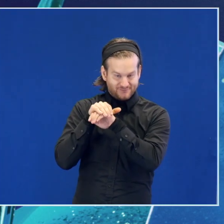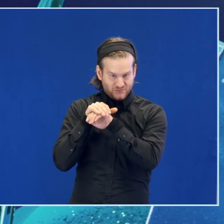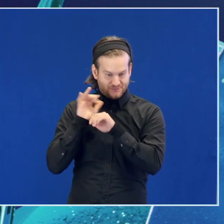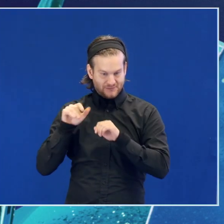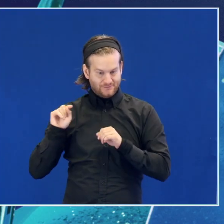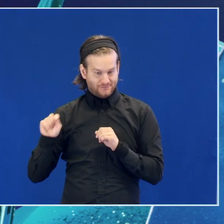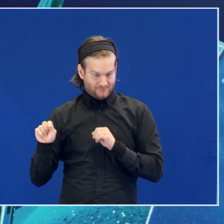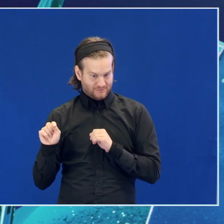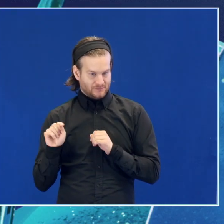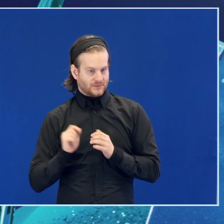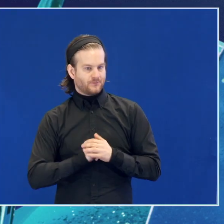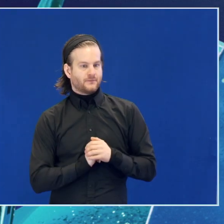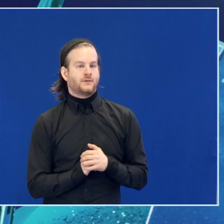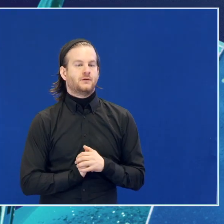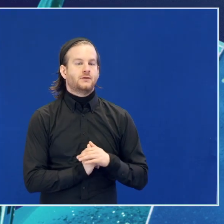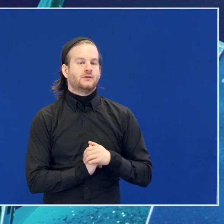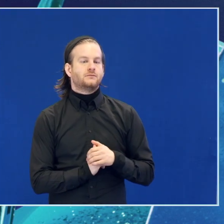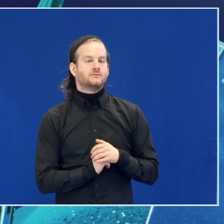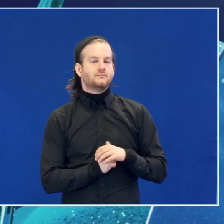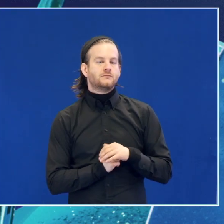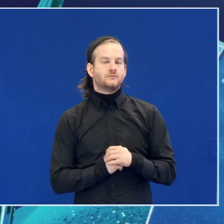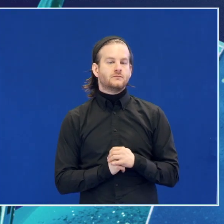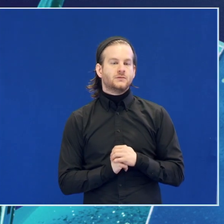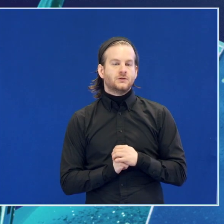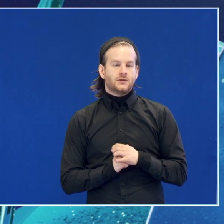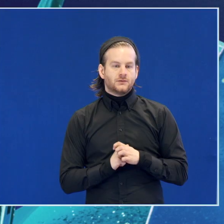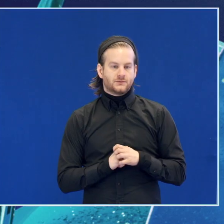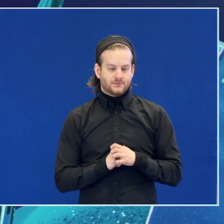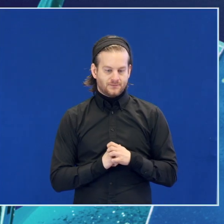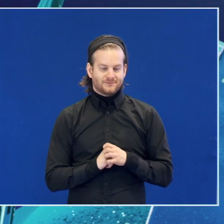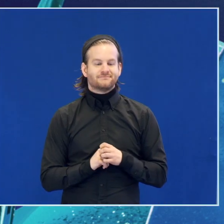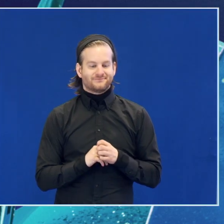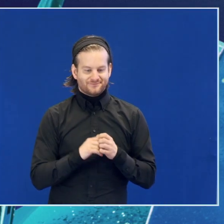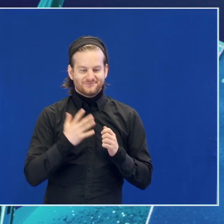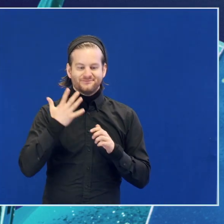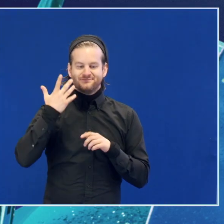Thermal comfort is another big one. 20% increase there.